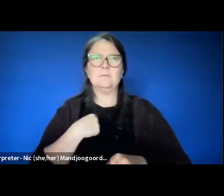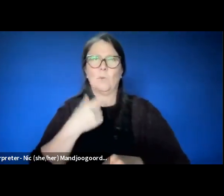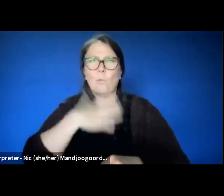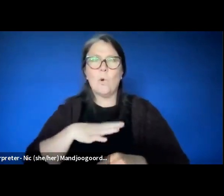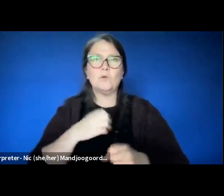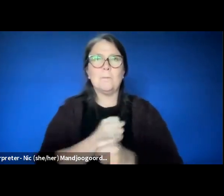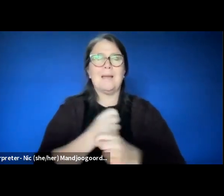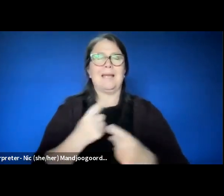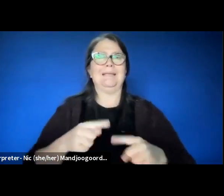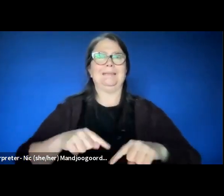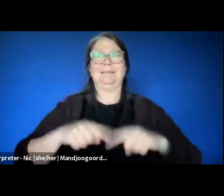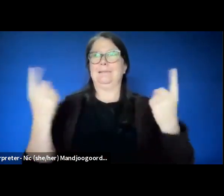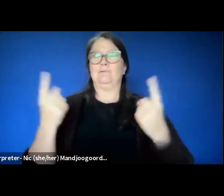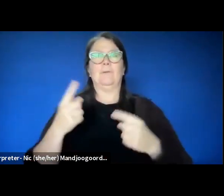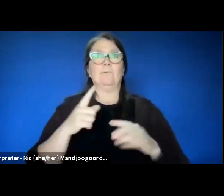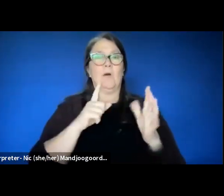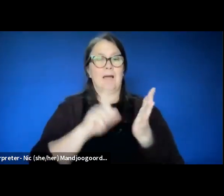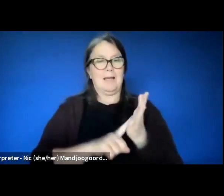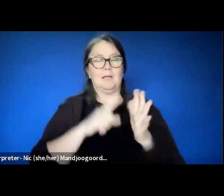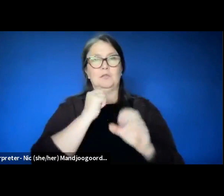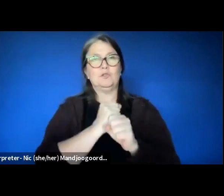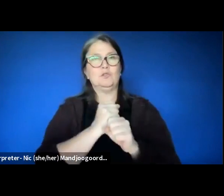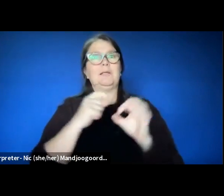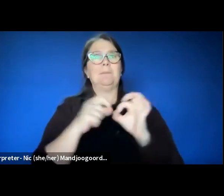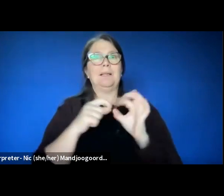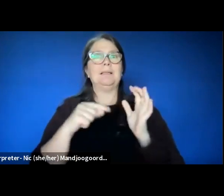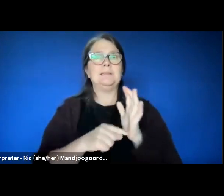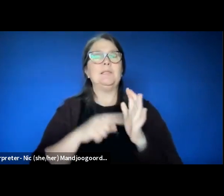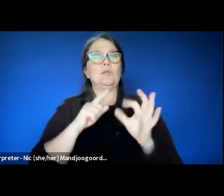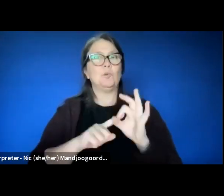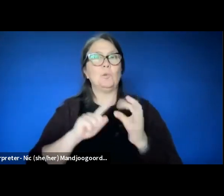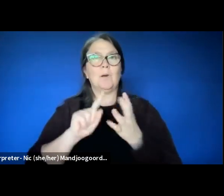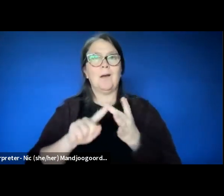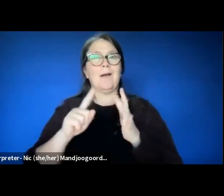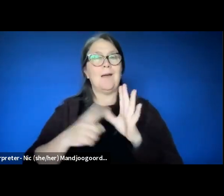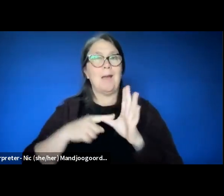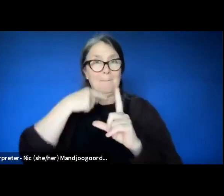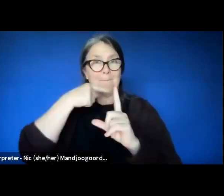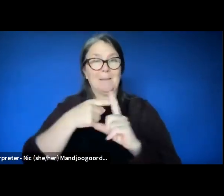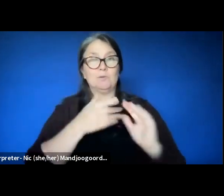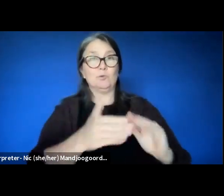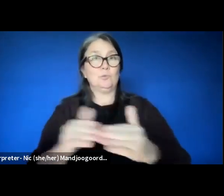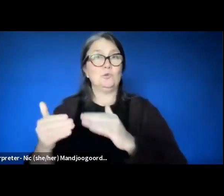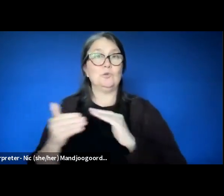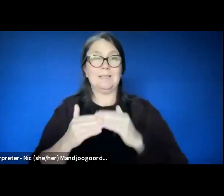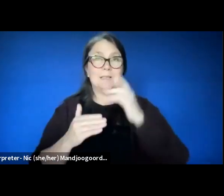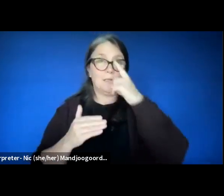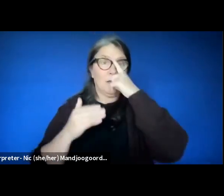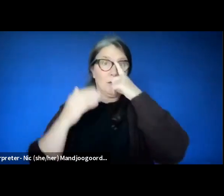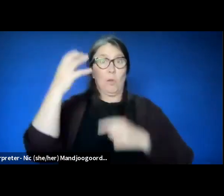speaking up in order to create real, tangible change the real, tangible change the LGBT Q plus community. The winner of the change makers